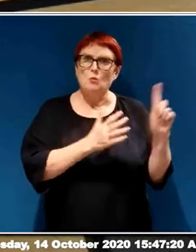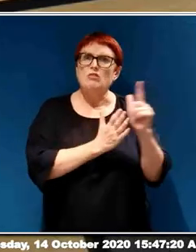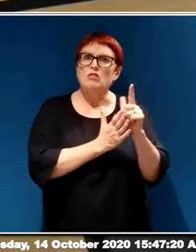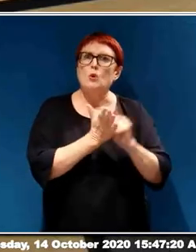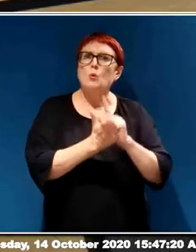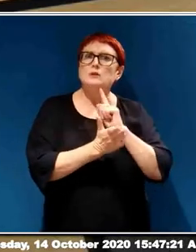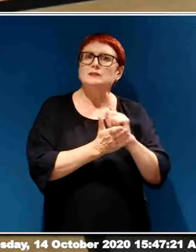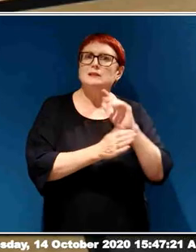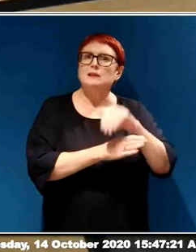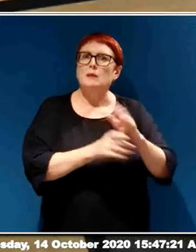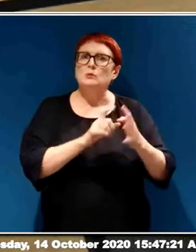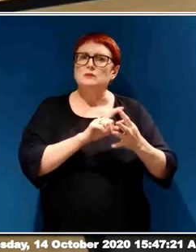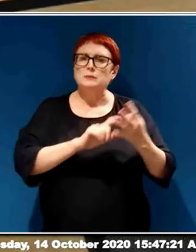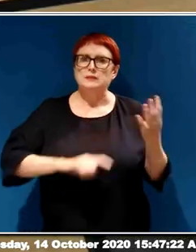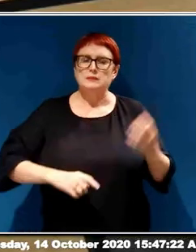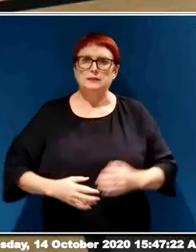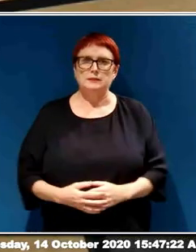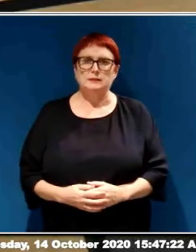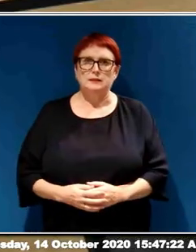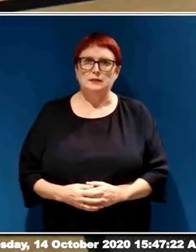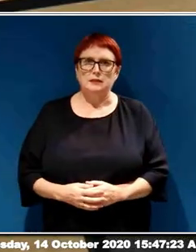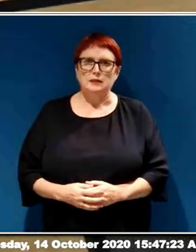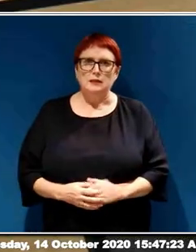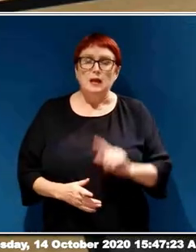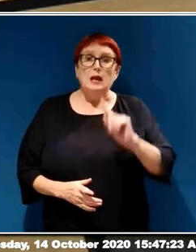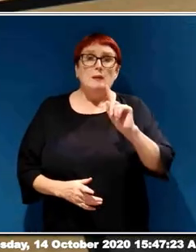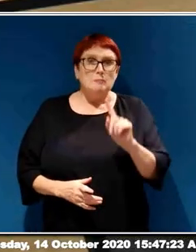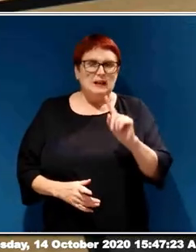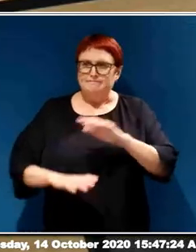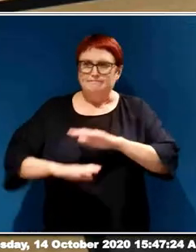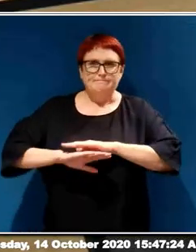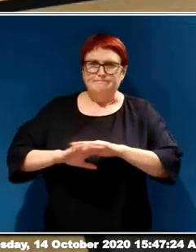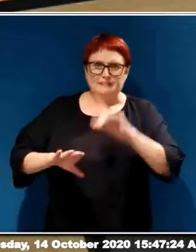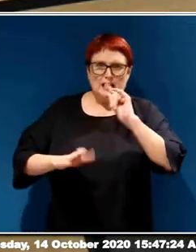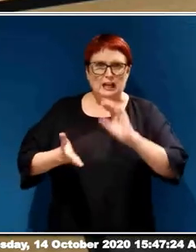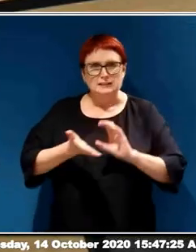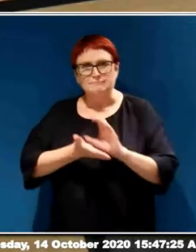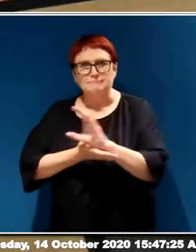additional resourcing. What I want to ask you is what you have in mind as to